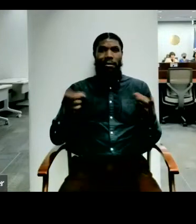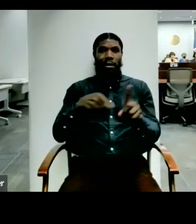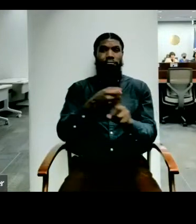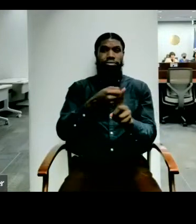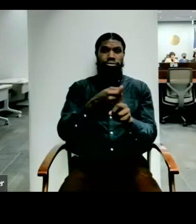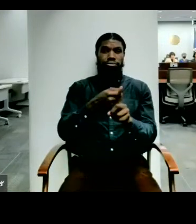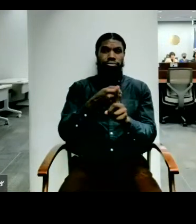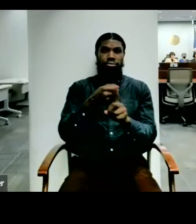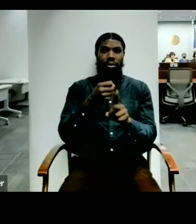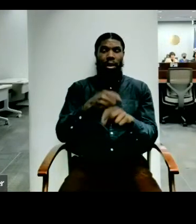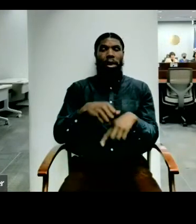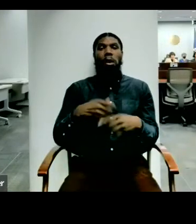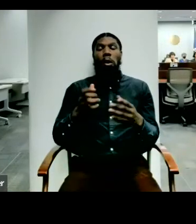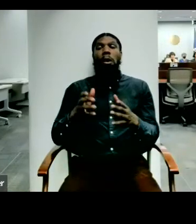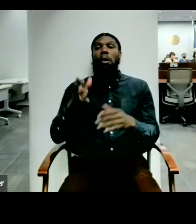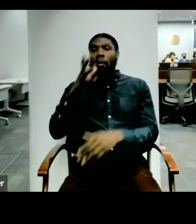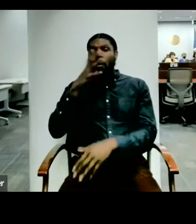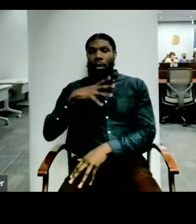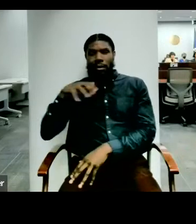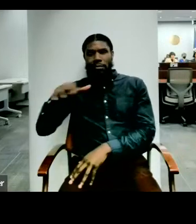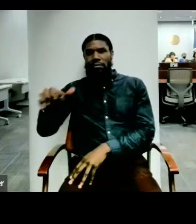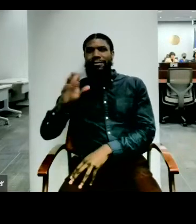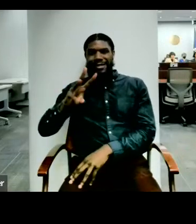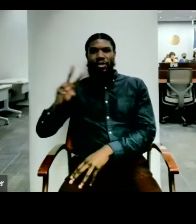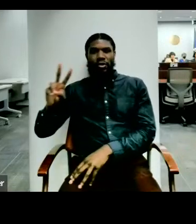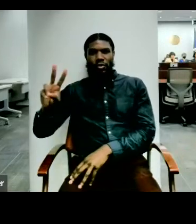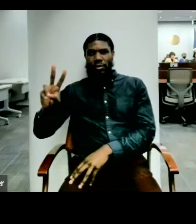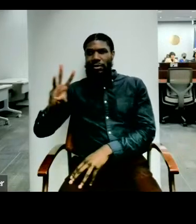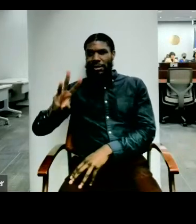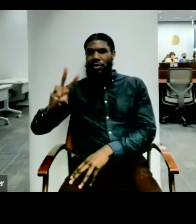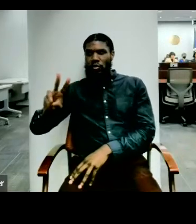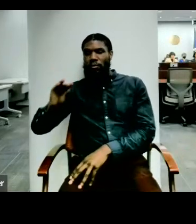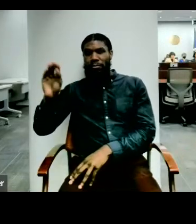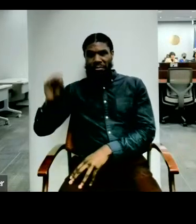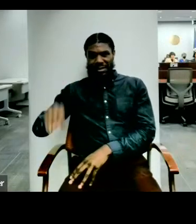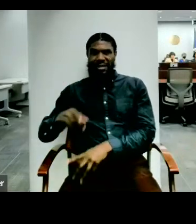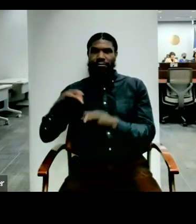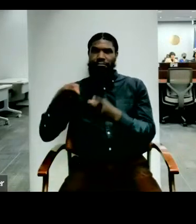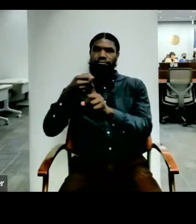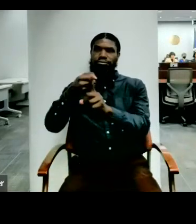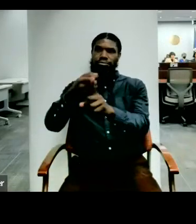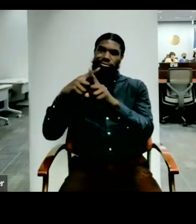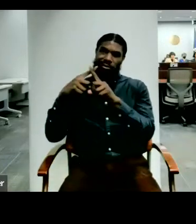have reported 62% of these incidents, Asian Americans across ethnicities are experiencing